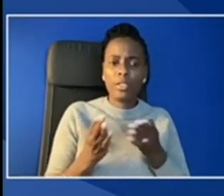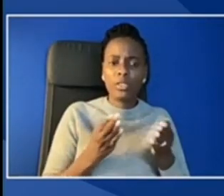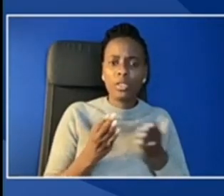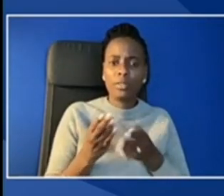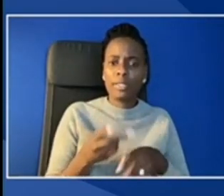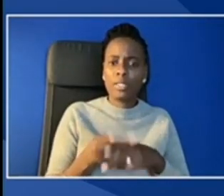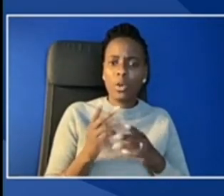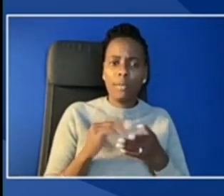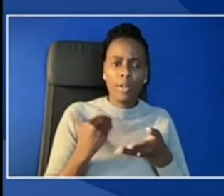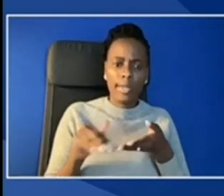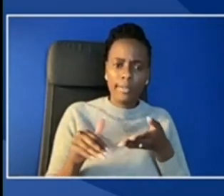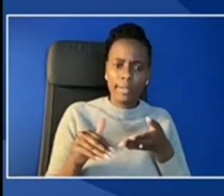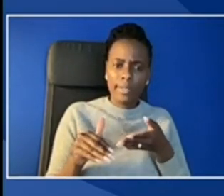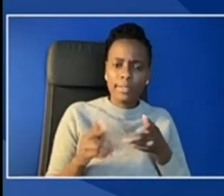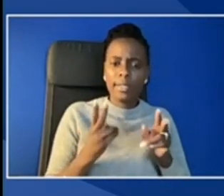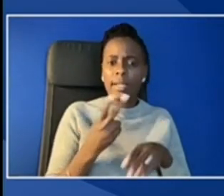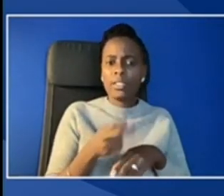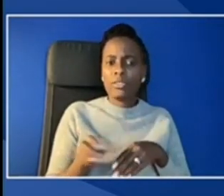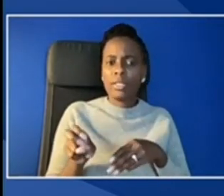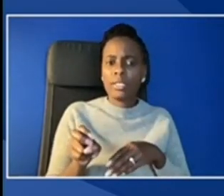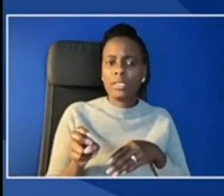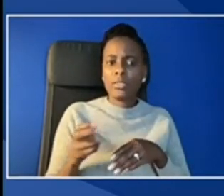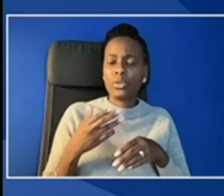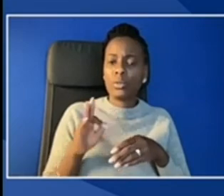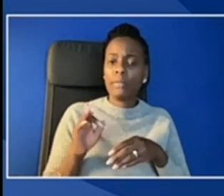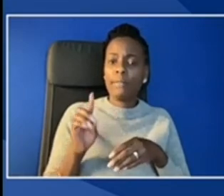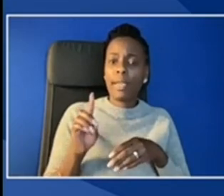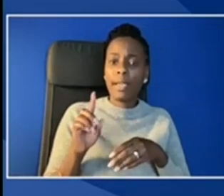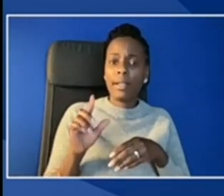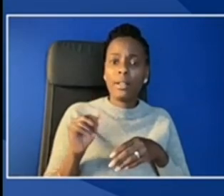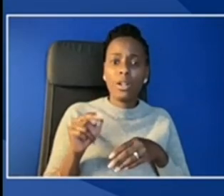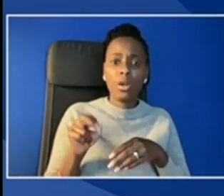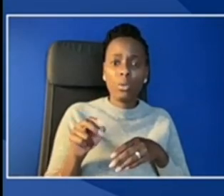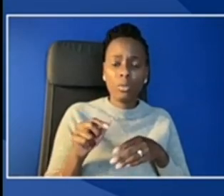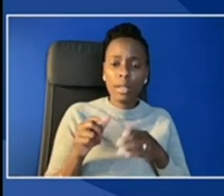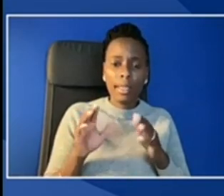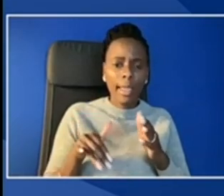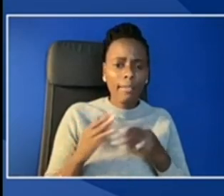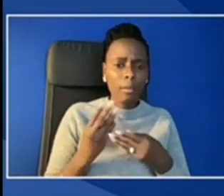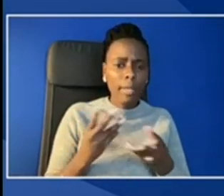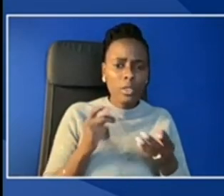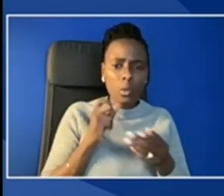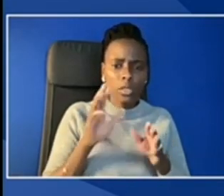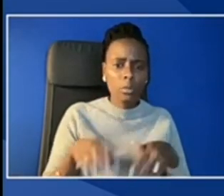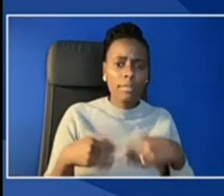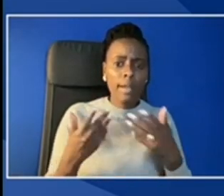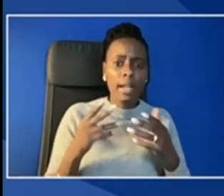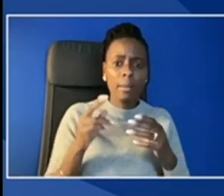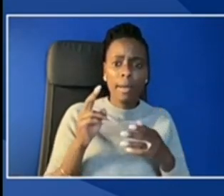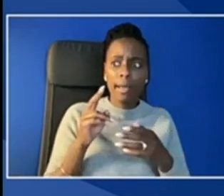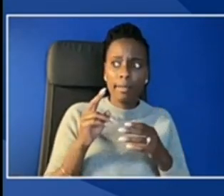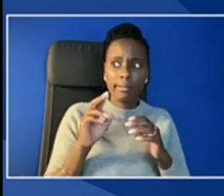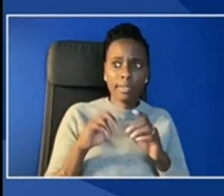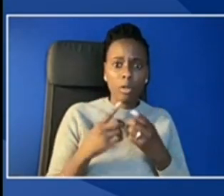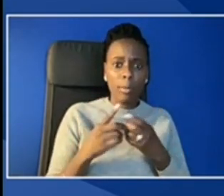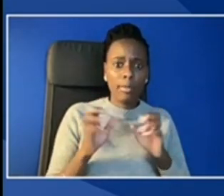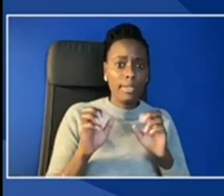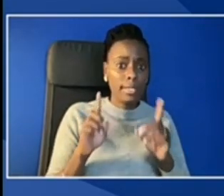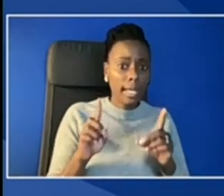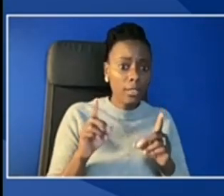This information was not freely offered by the Department of Education, or Nelnet at the time I entered repayment, but only